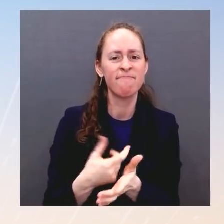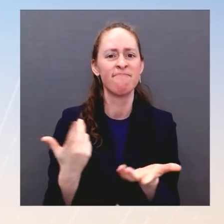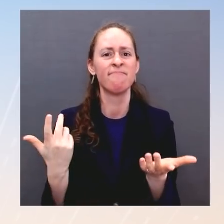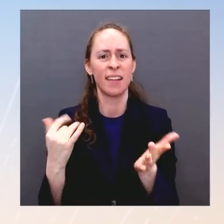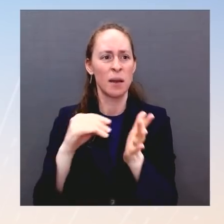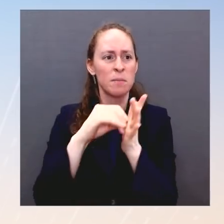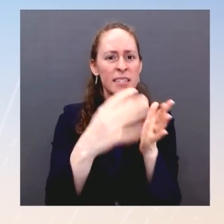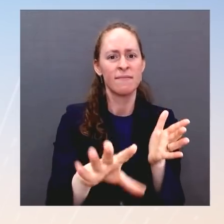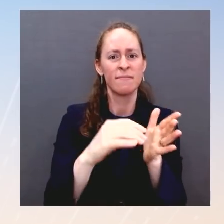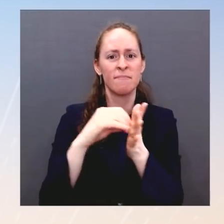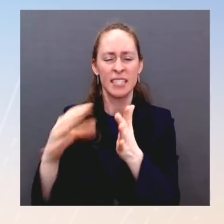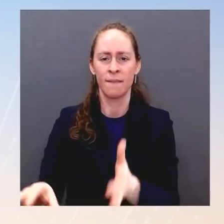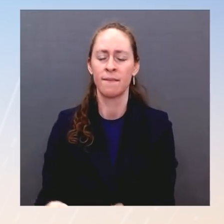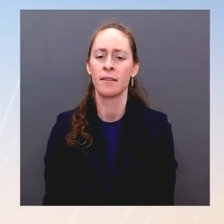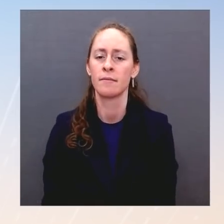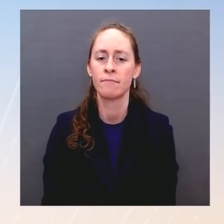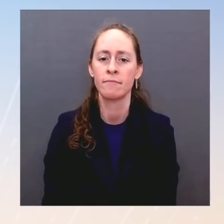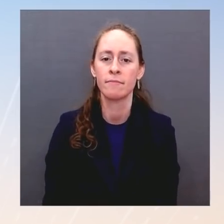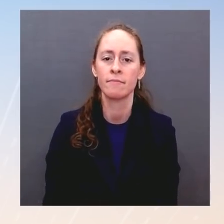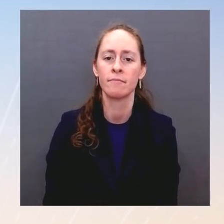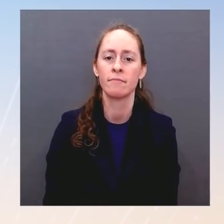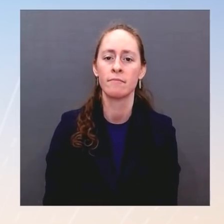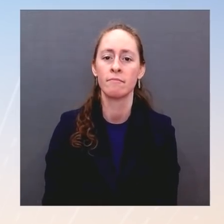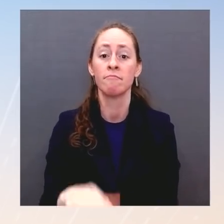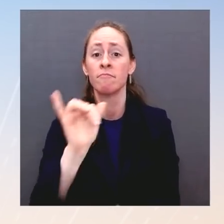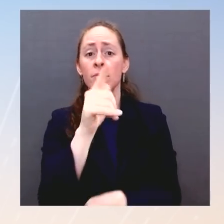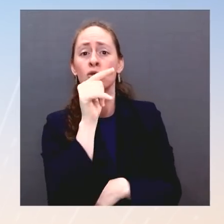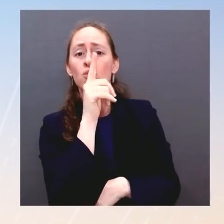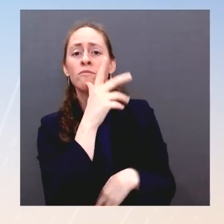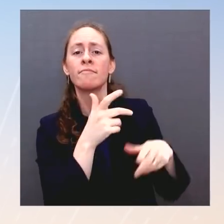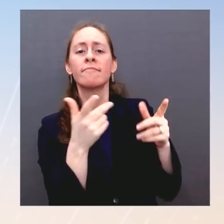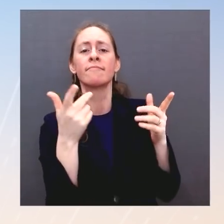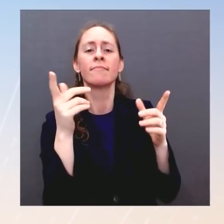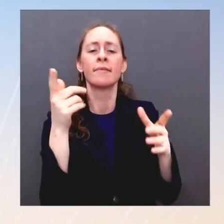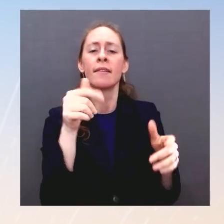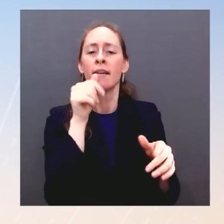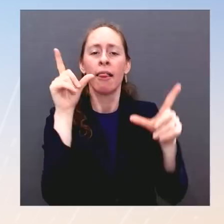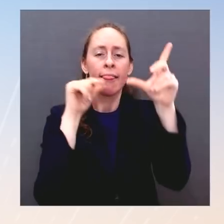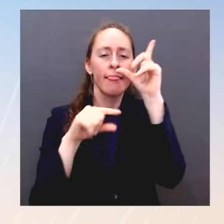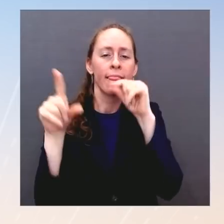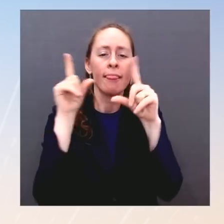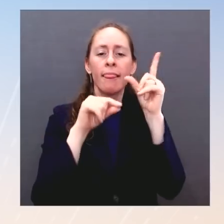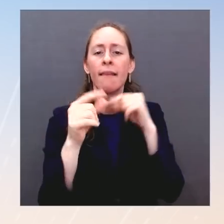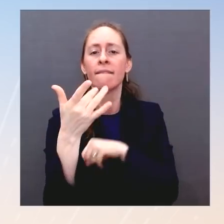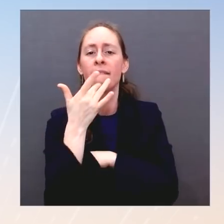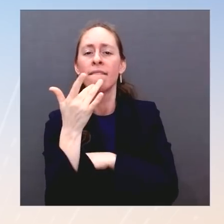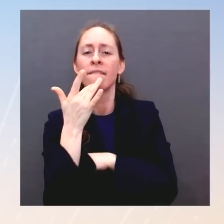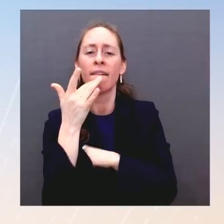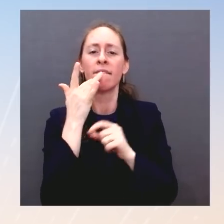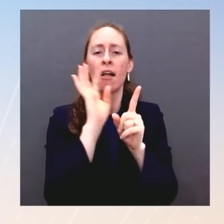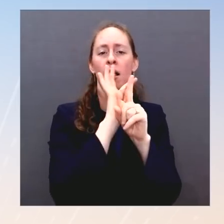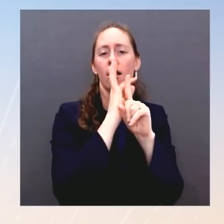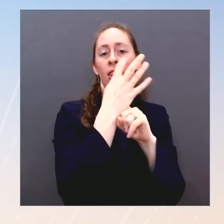people who have benefited from corruption and cronyism in the system -- and even their family members to prevent them from having the capacity